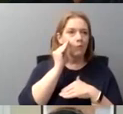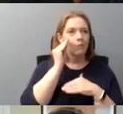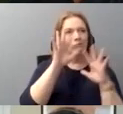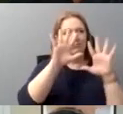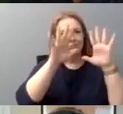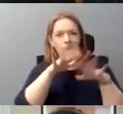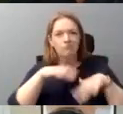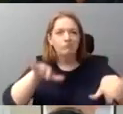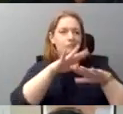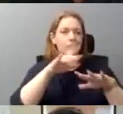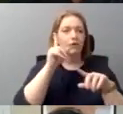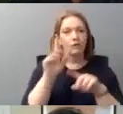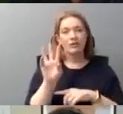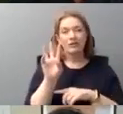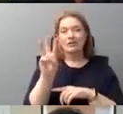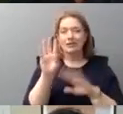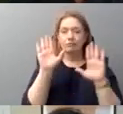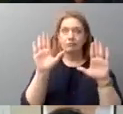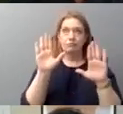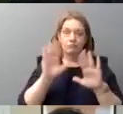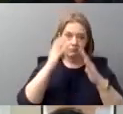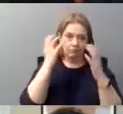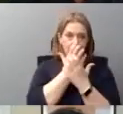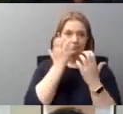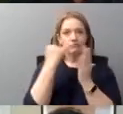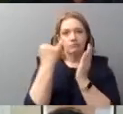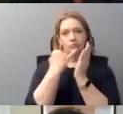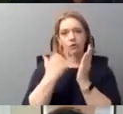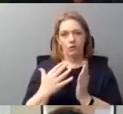about six remarkable artists and the spaces that supported their art making practices.